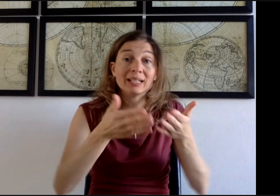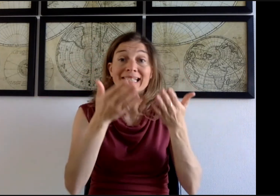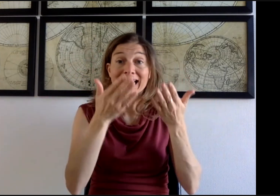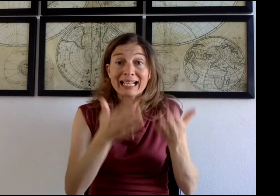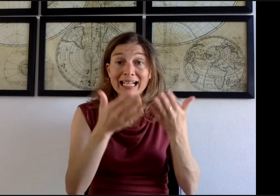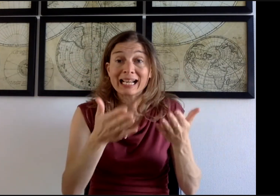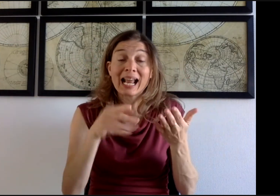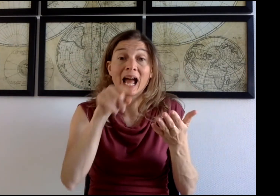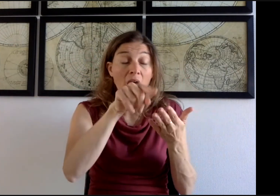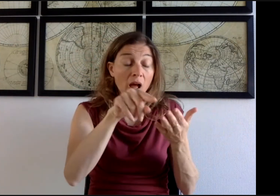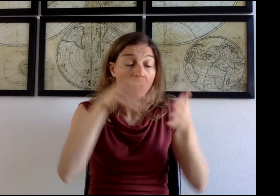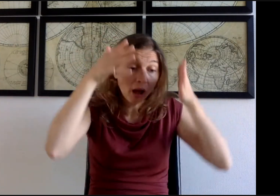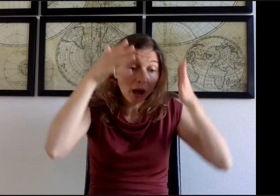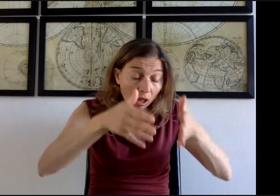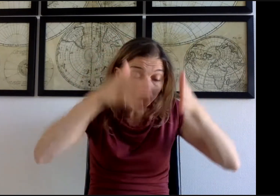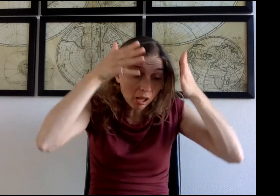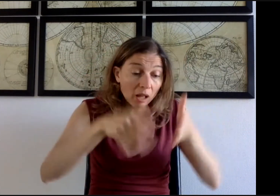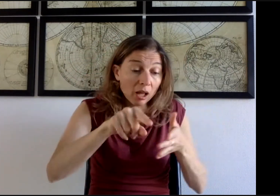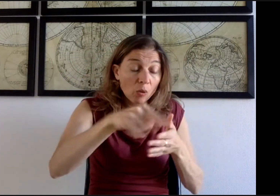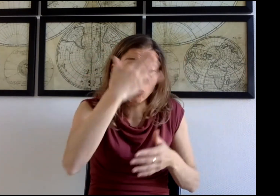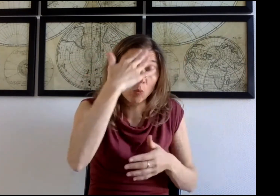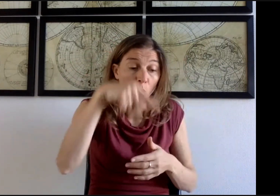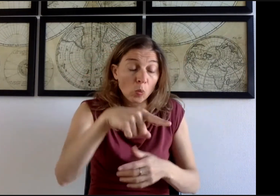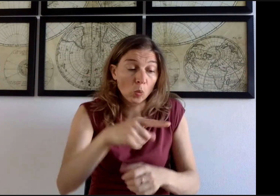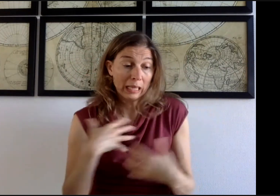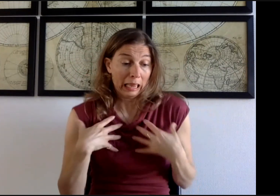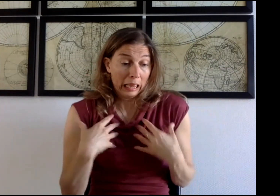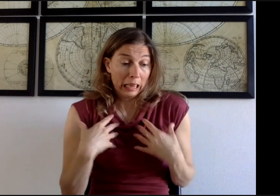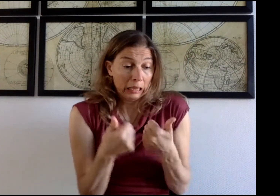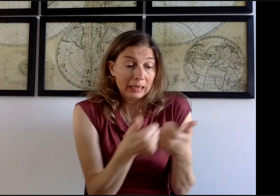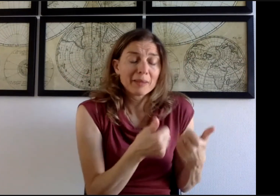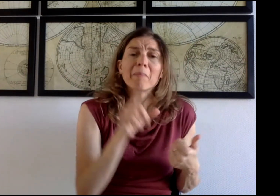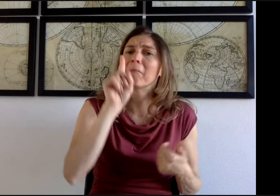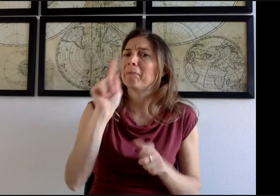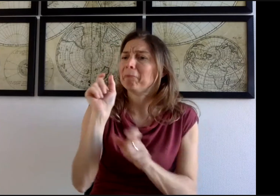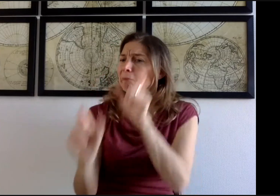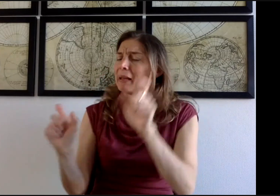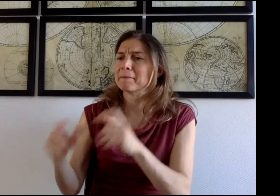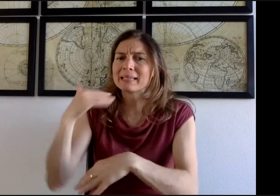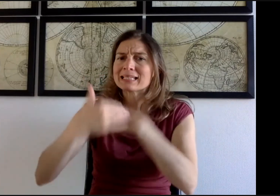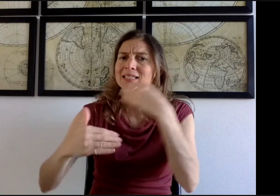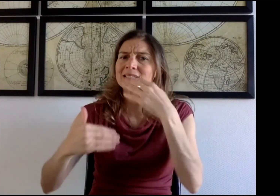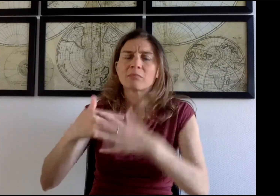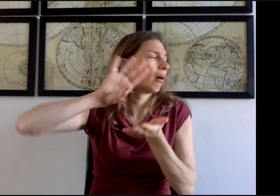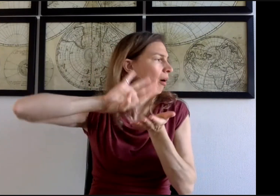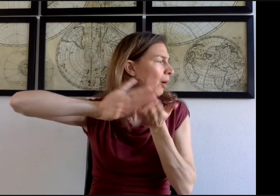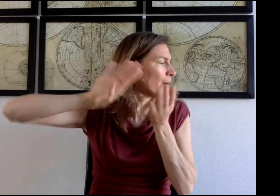Not only disabled people but also people with other health conditions.